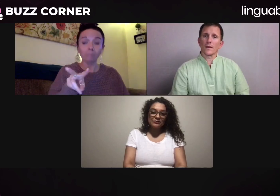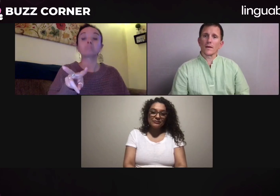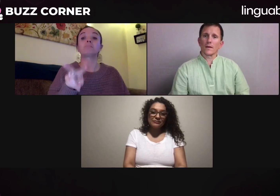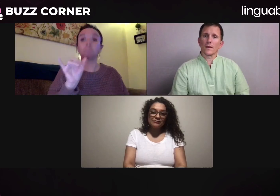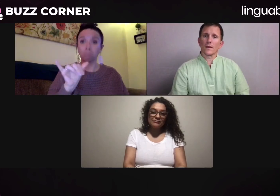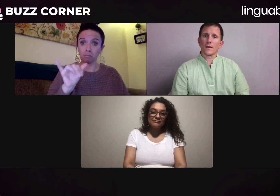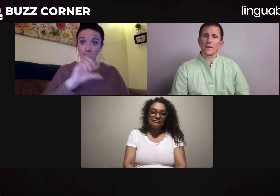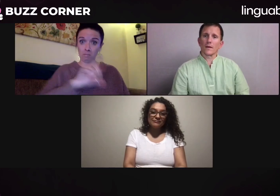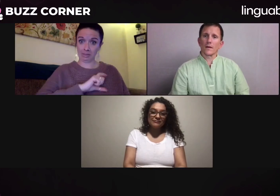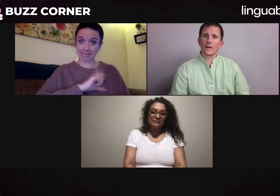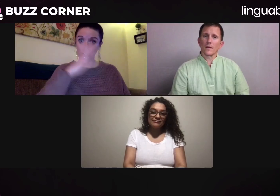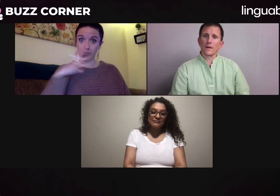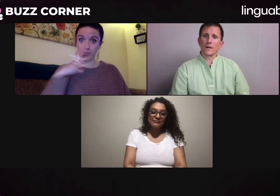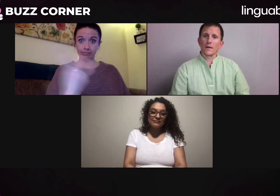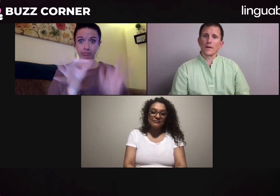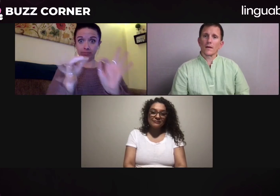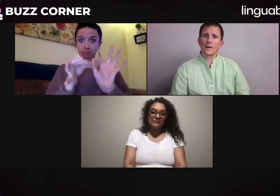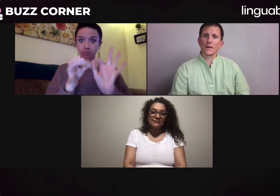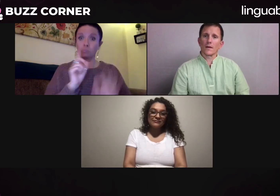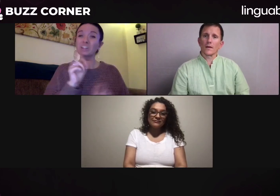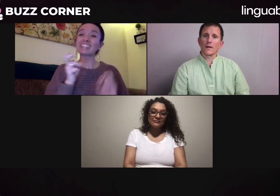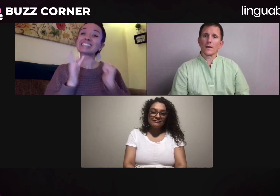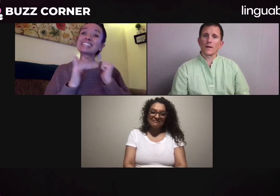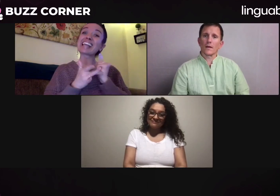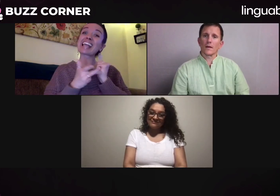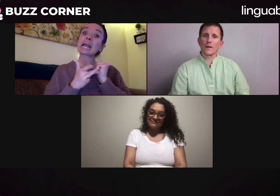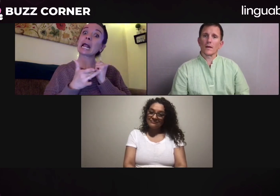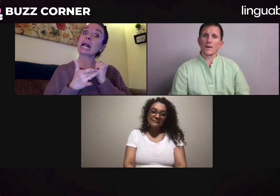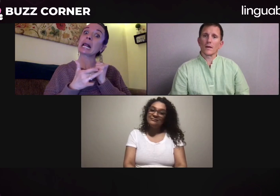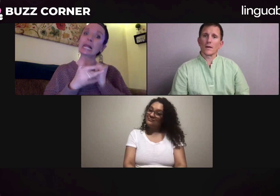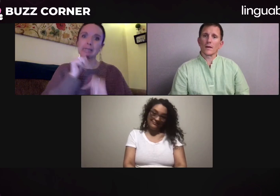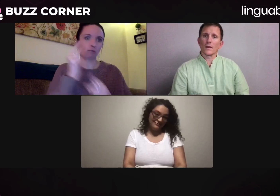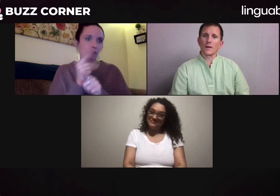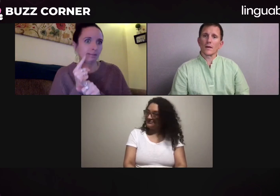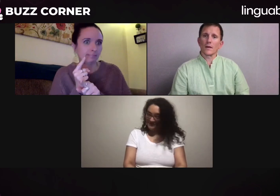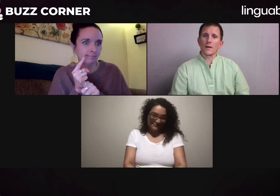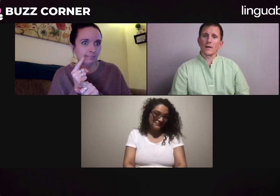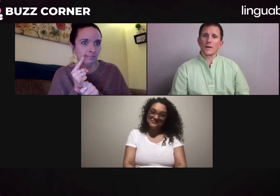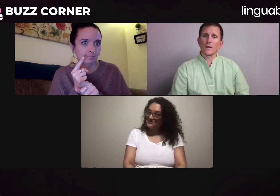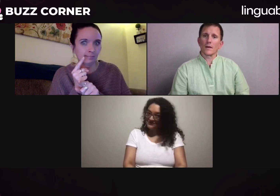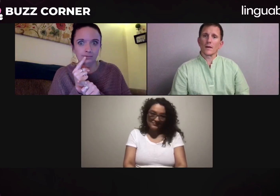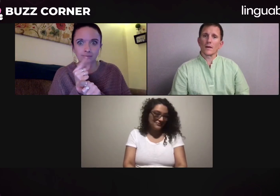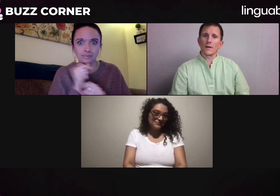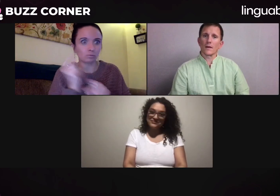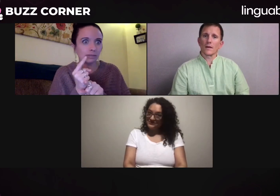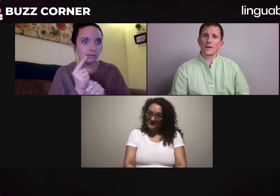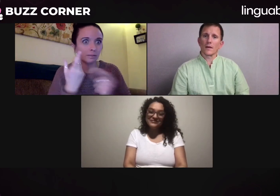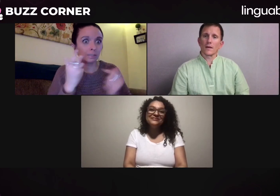using her sign language skills there and her role as a police officer. But I'm at